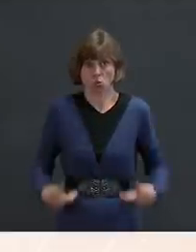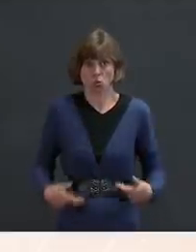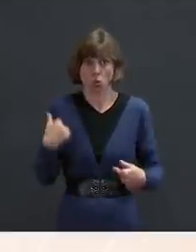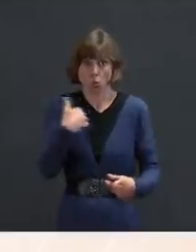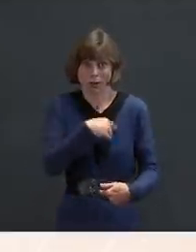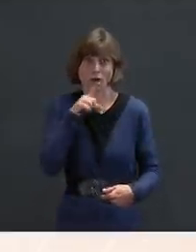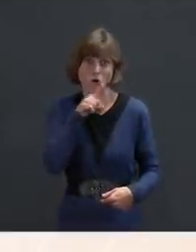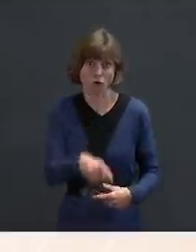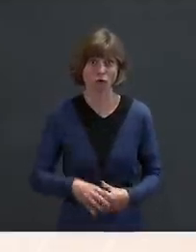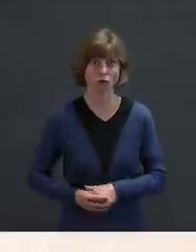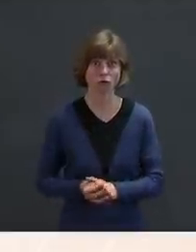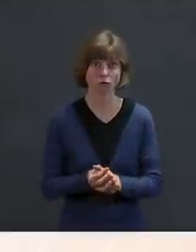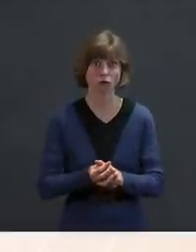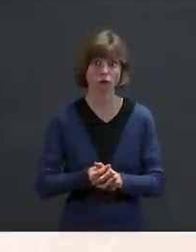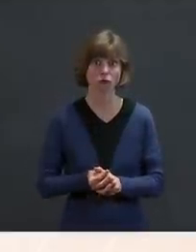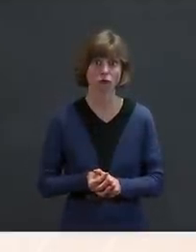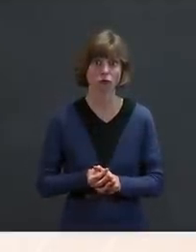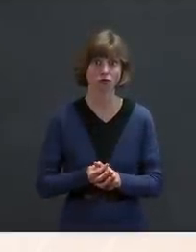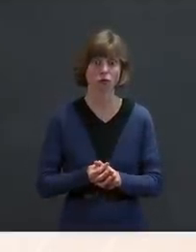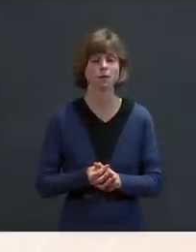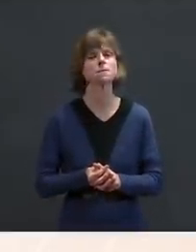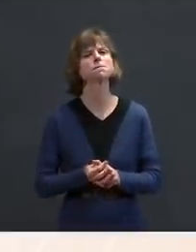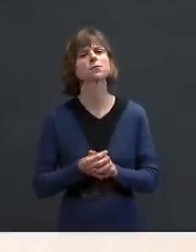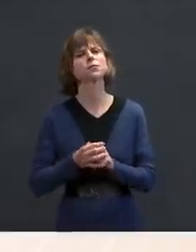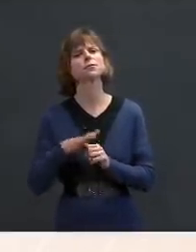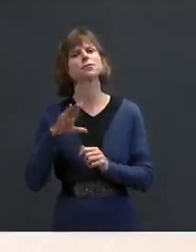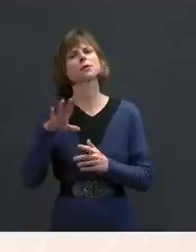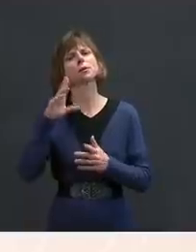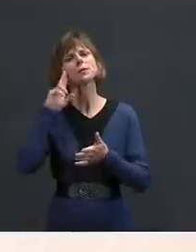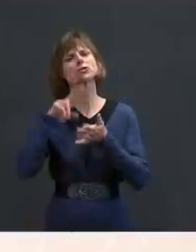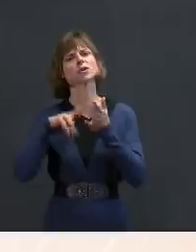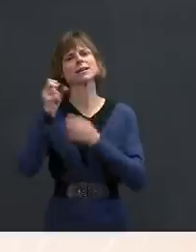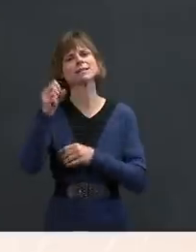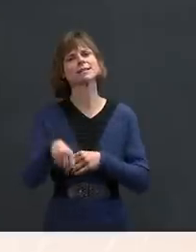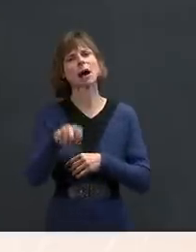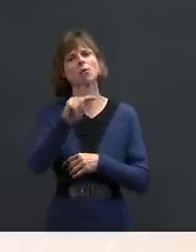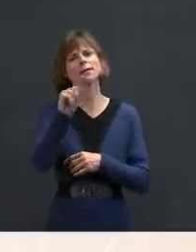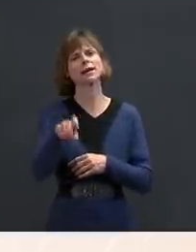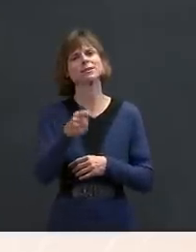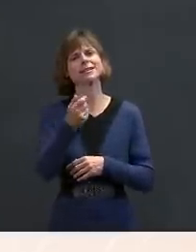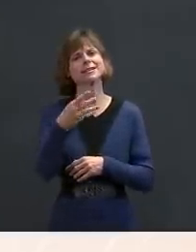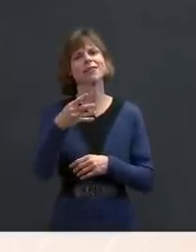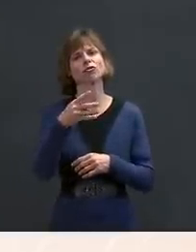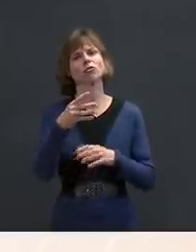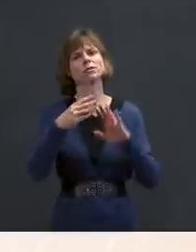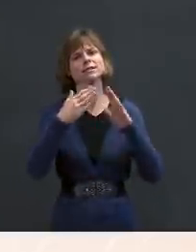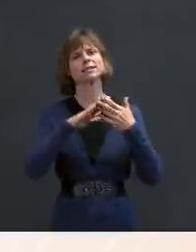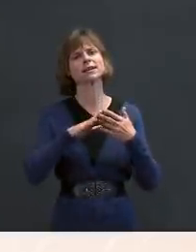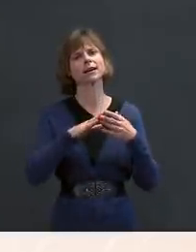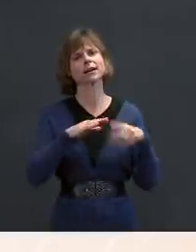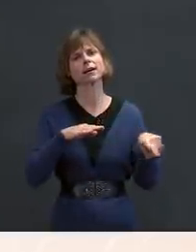The Press: Mr. Secretary, in South Texas, several city officials are requesting COVID tests